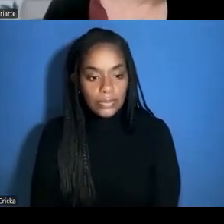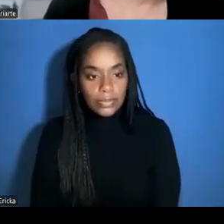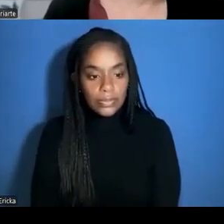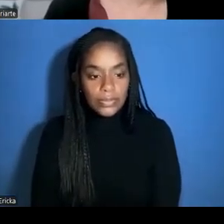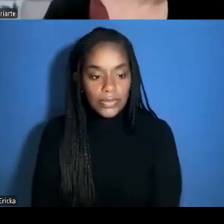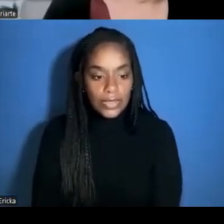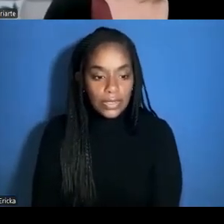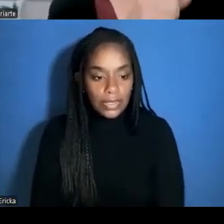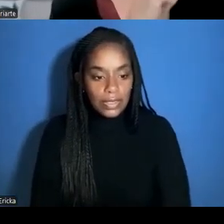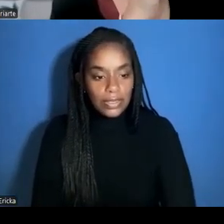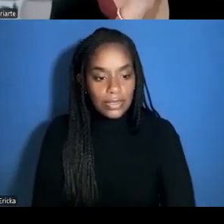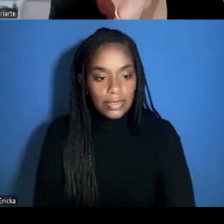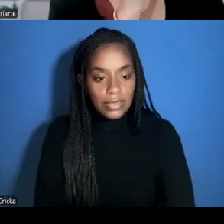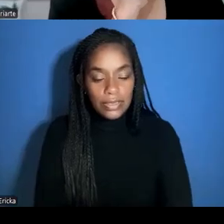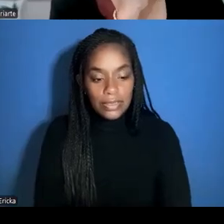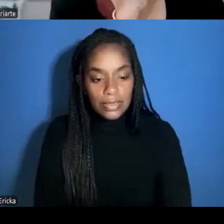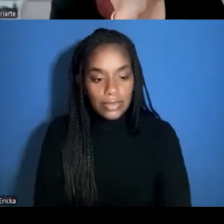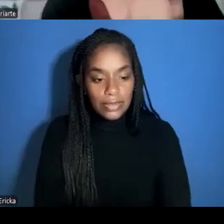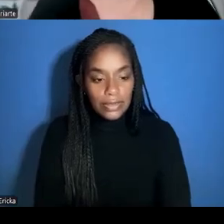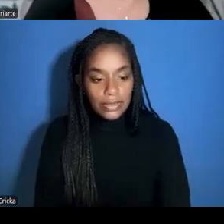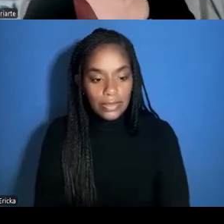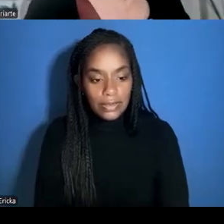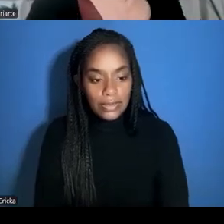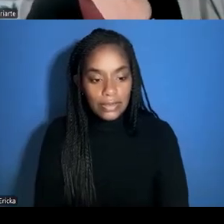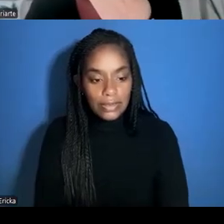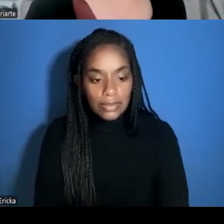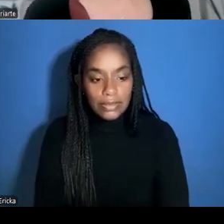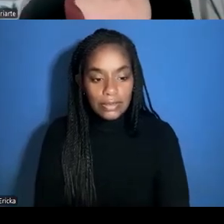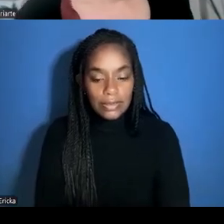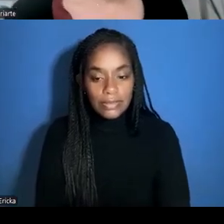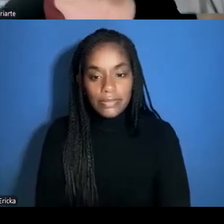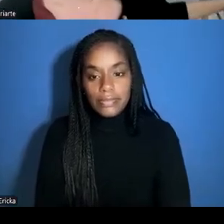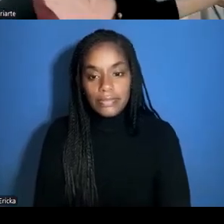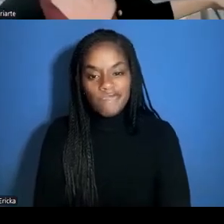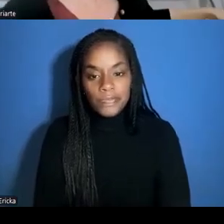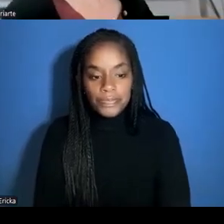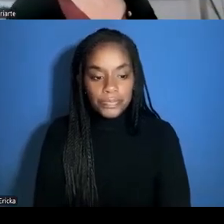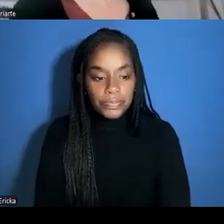So the Able National Resource Center